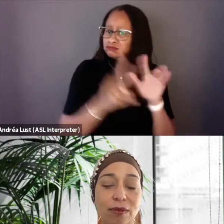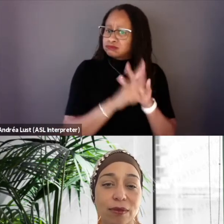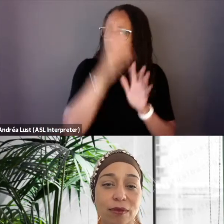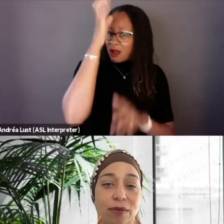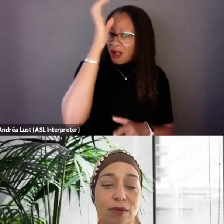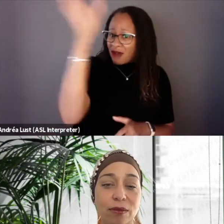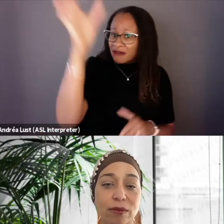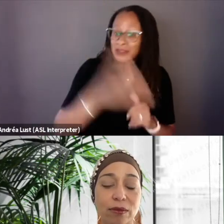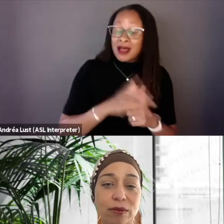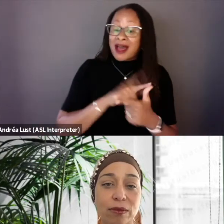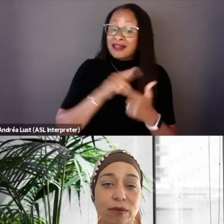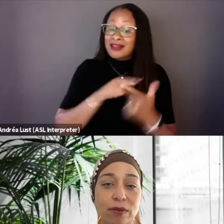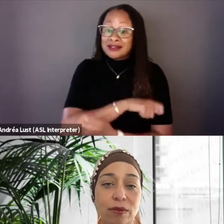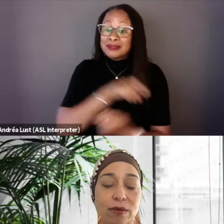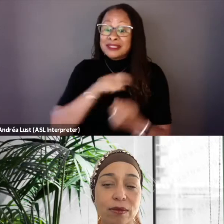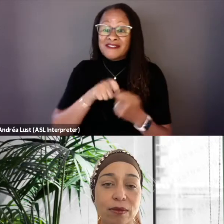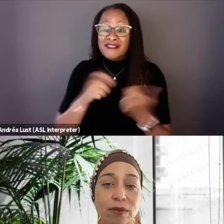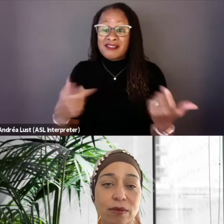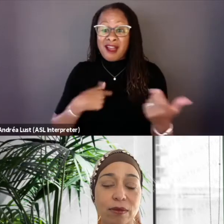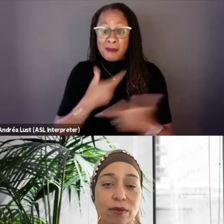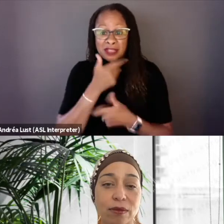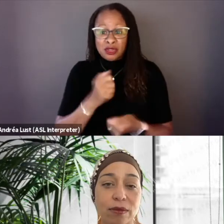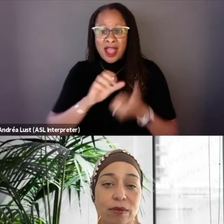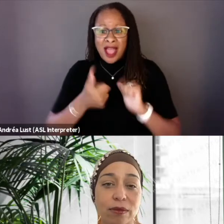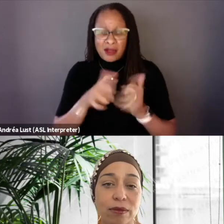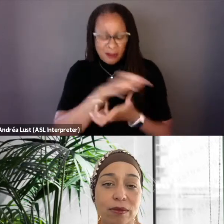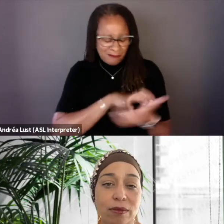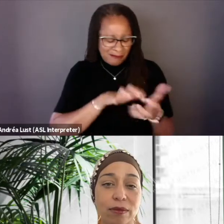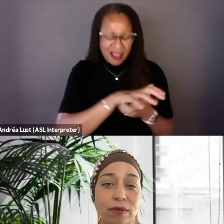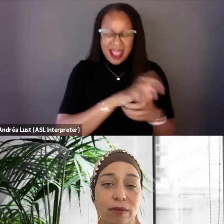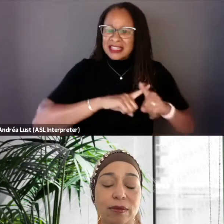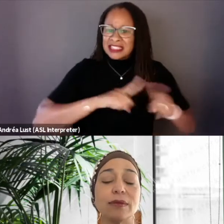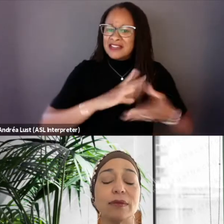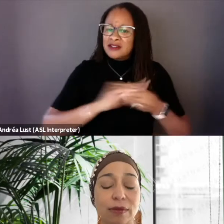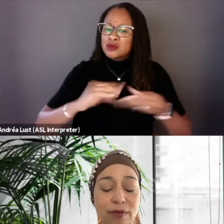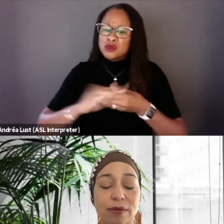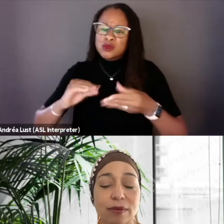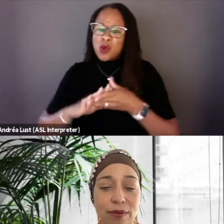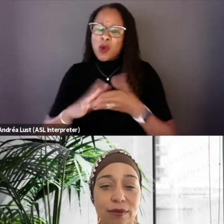And in particular, I'm interested in how you mixed all these different storytelling techniques